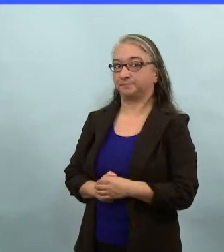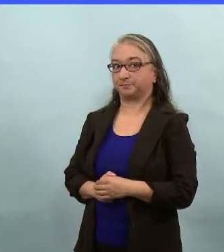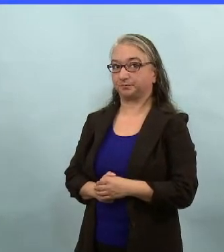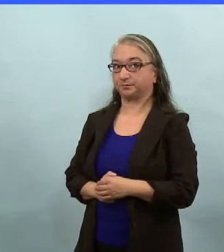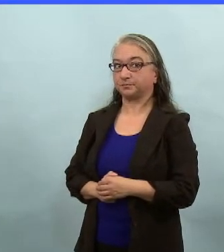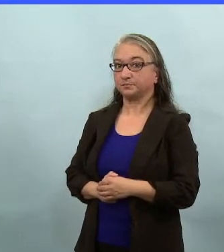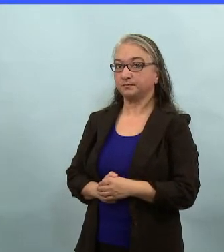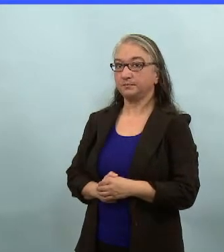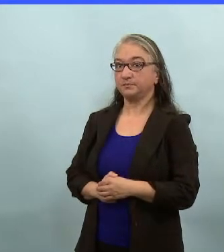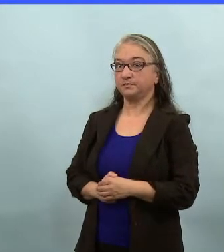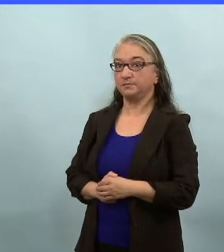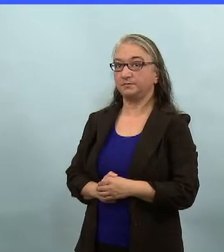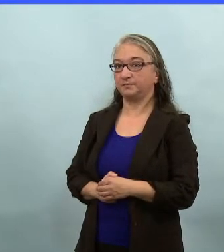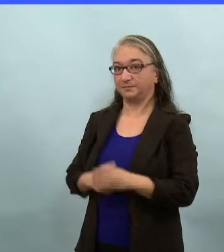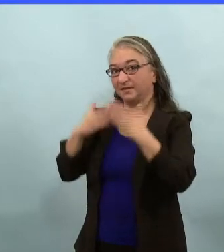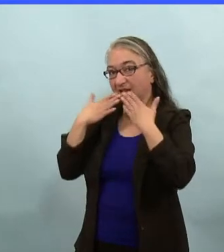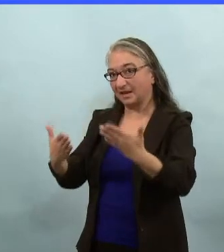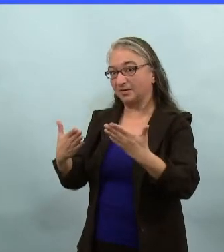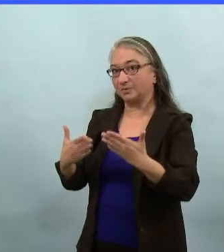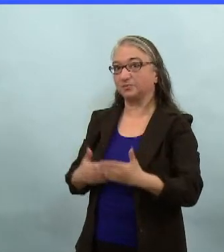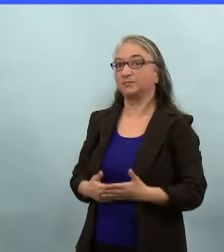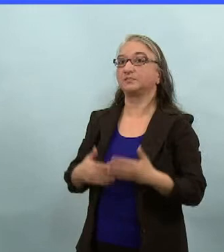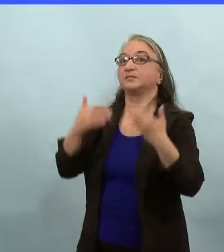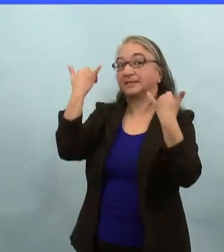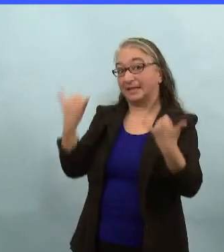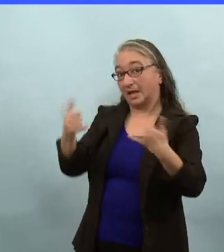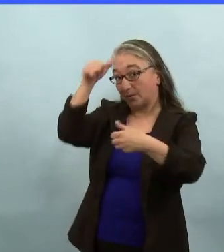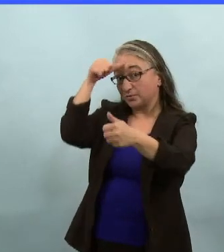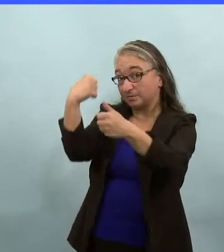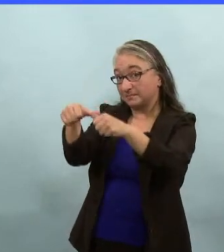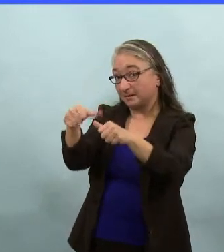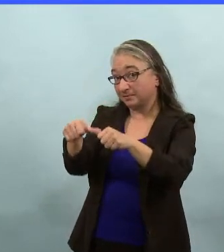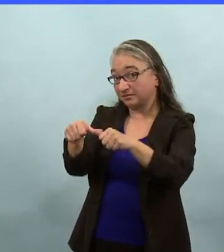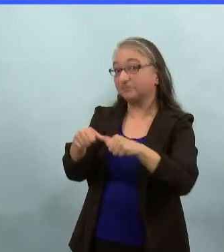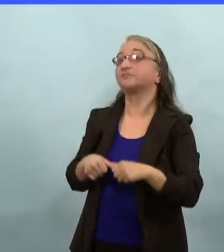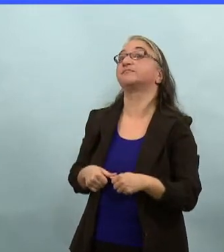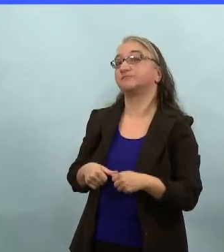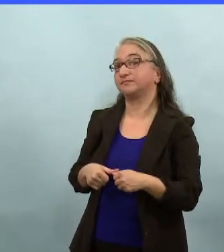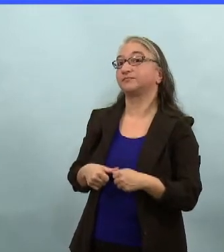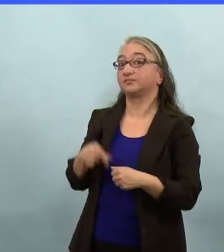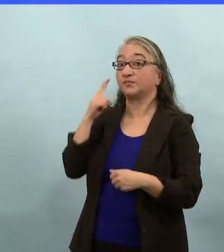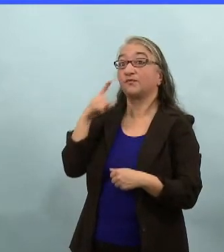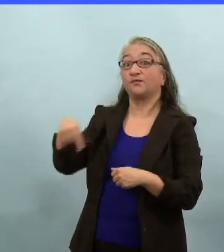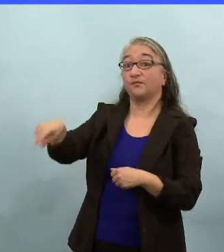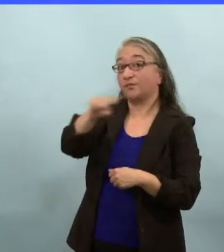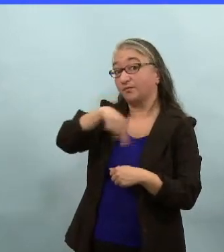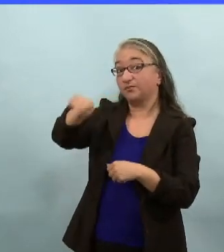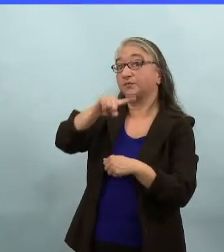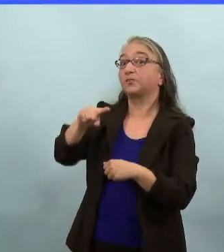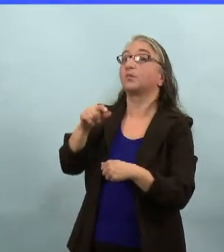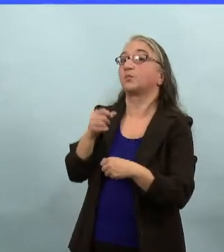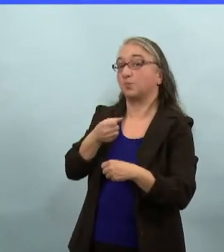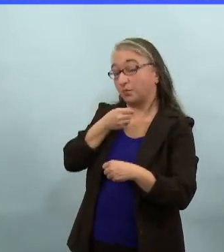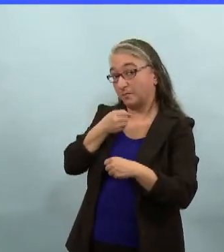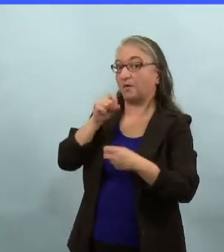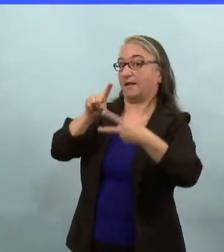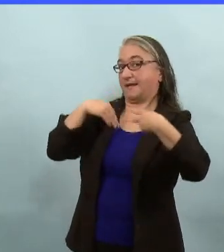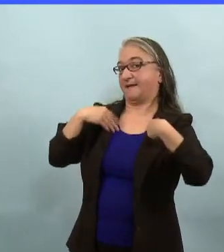thank you a reminder to our reporters on the line you will have one preliminary and one